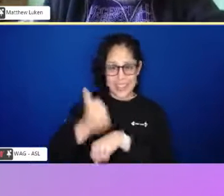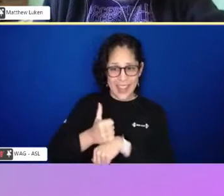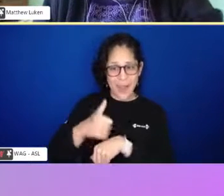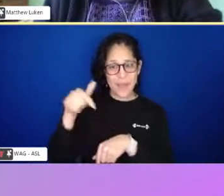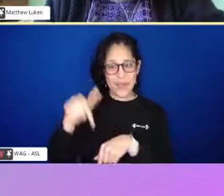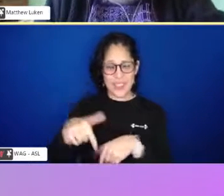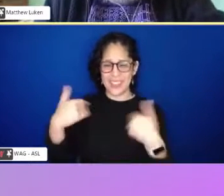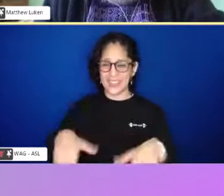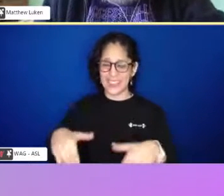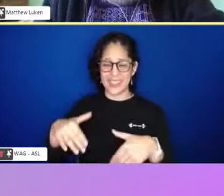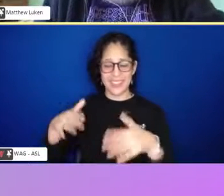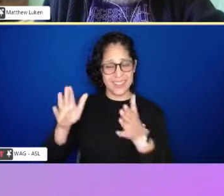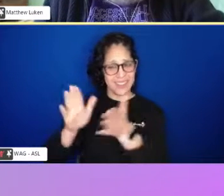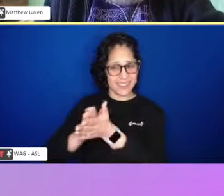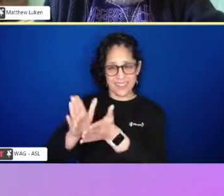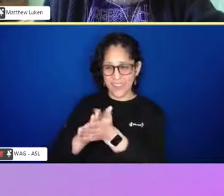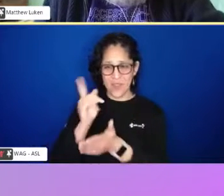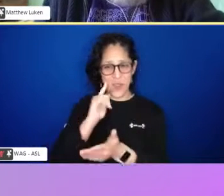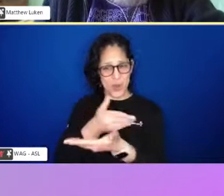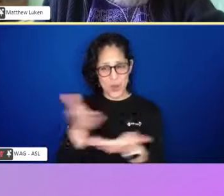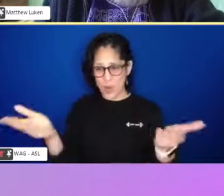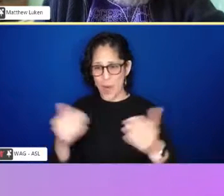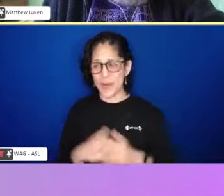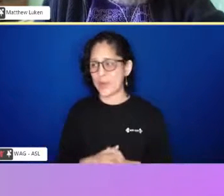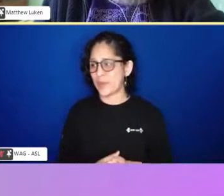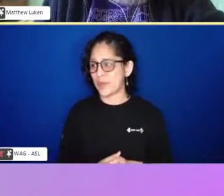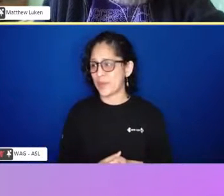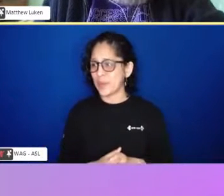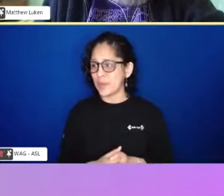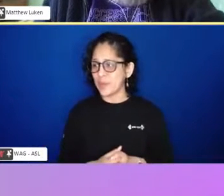conference staff might Ryan Laura and team for putting this on so cheers to you guys.